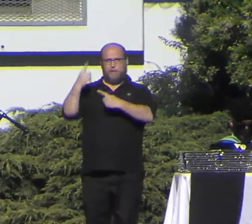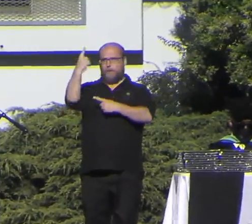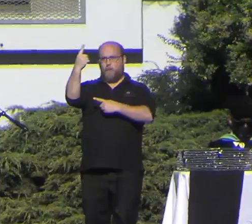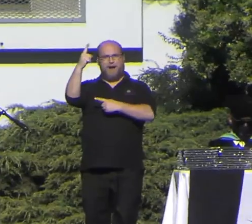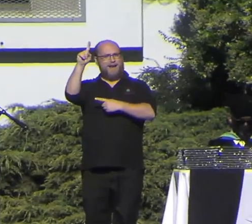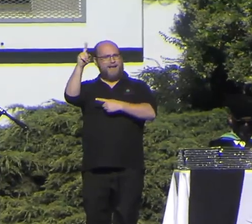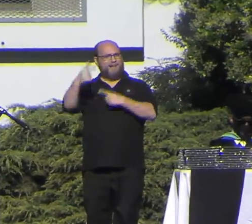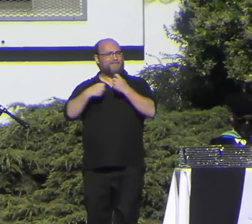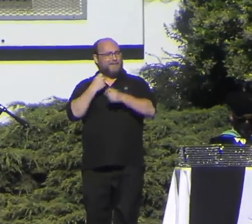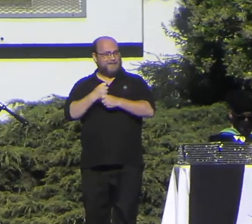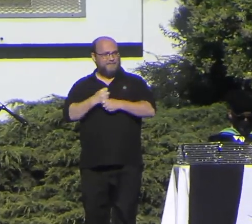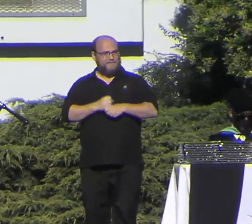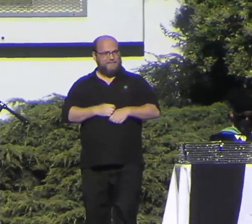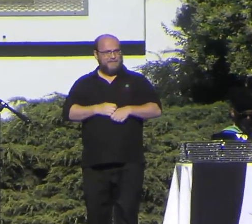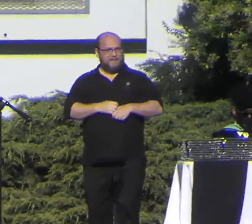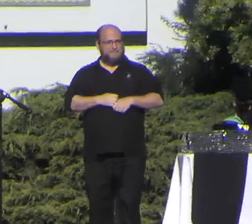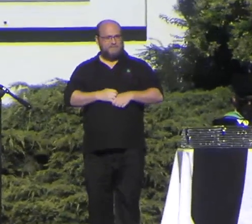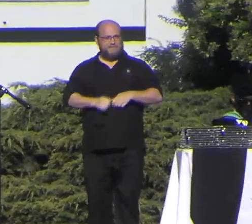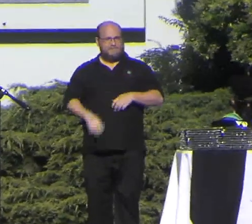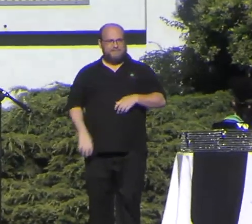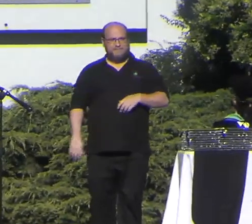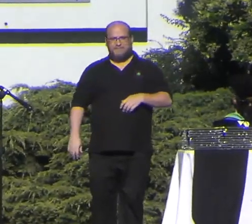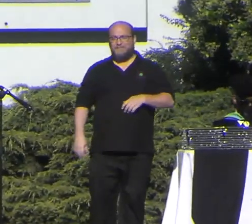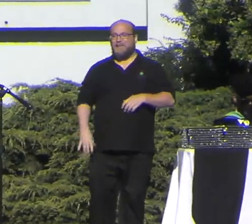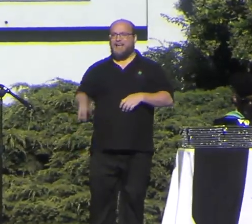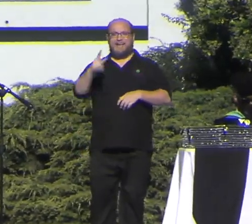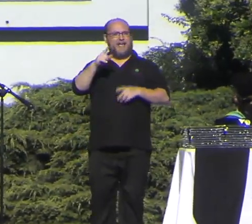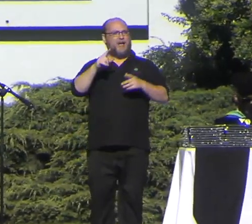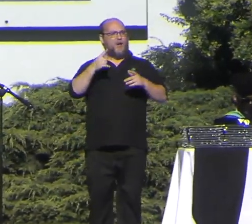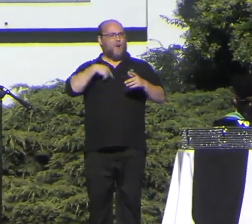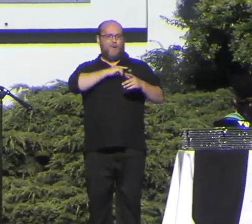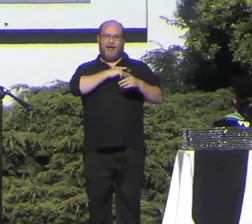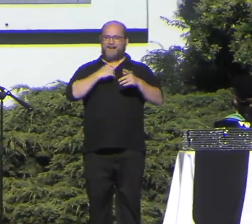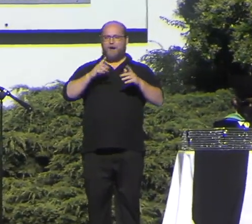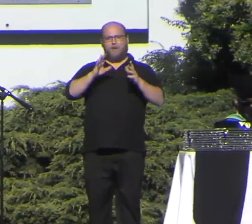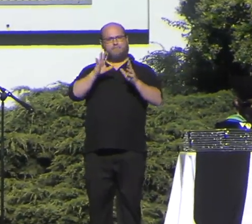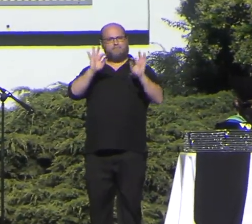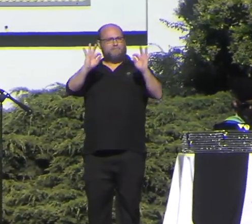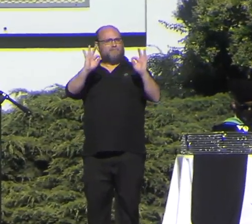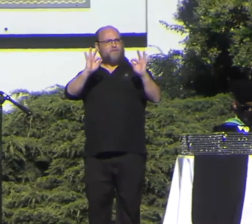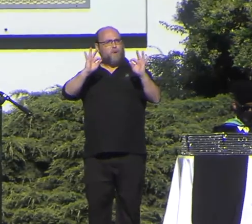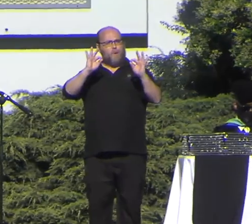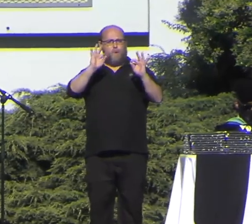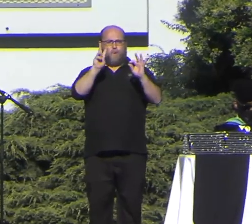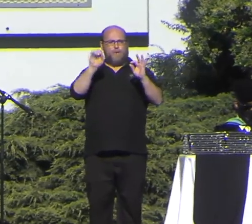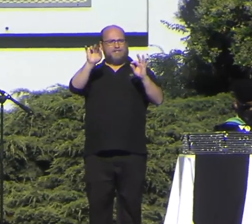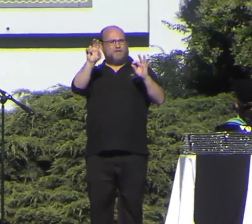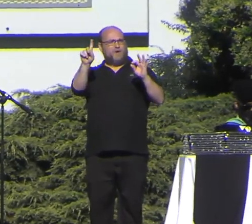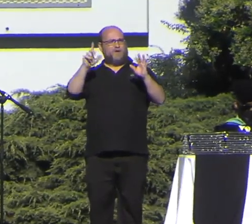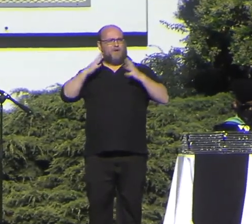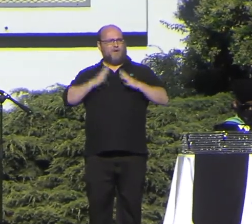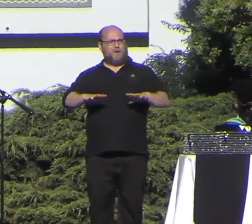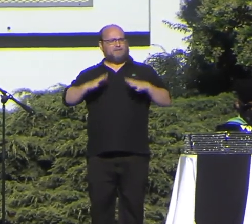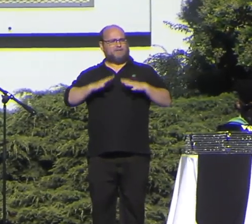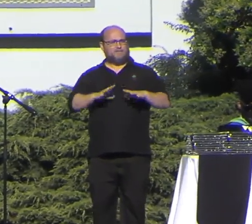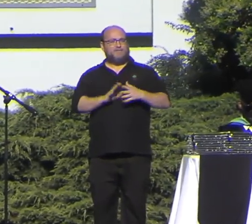Look at us. Donning our finest wizard costumes and square hats. This speech was made possible by a lot of bubble tea and 12